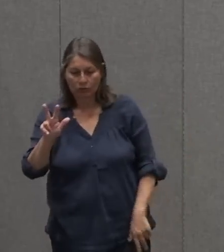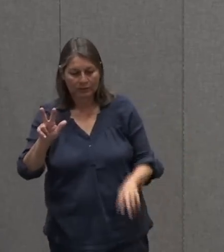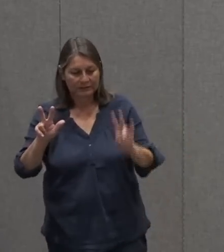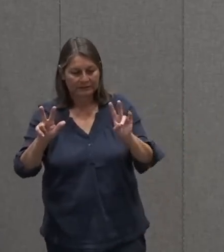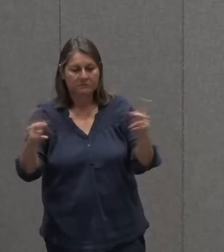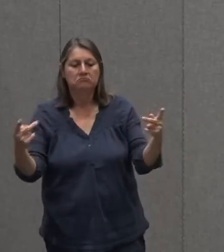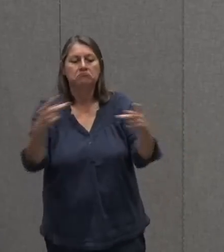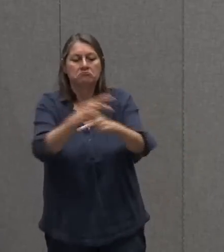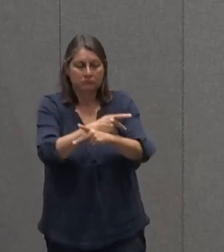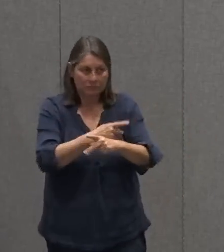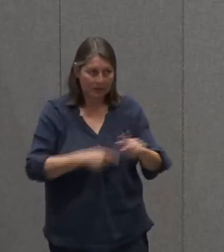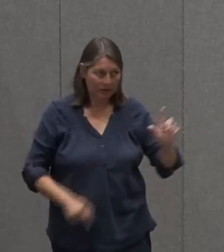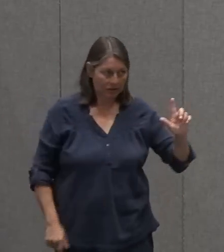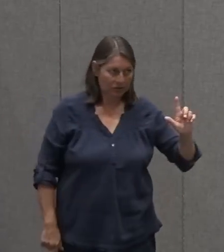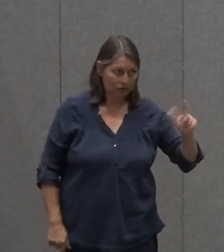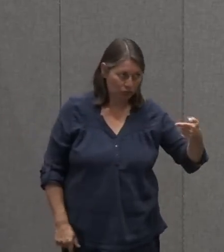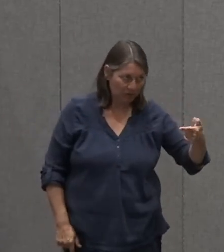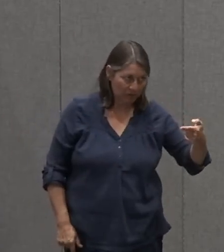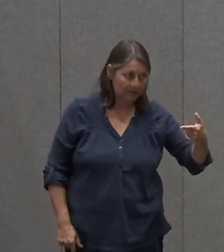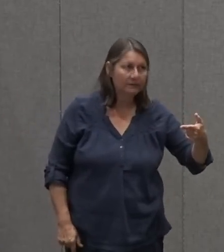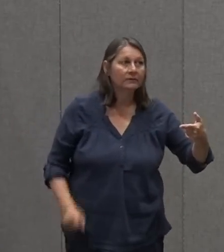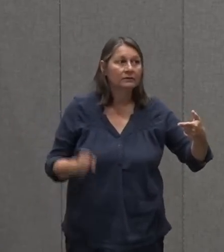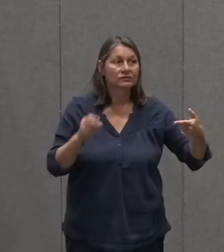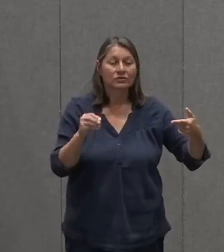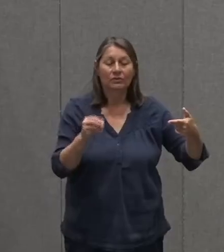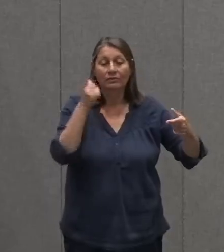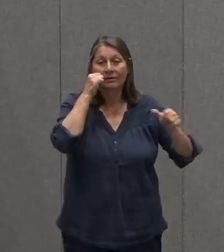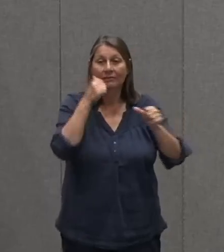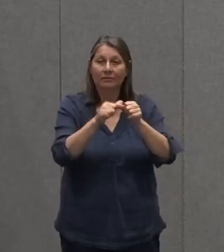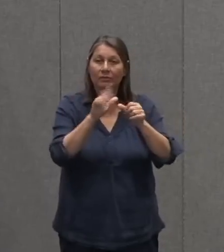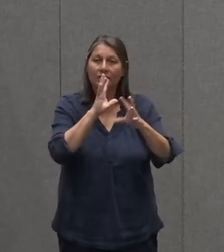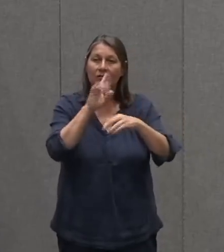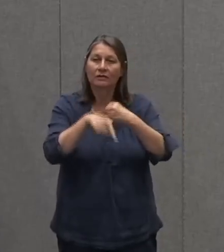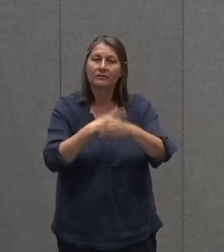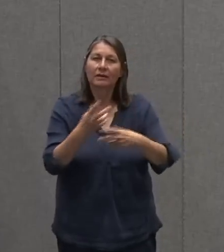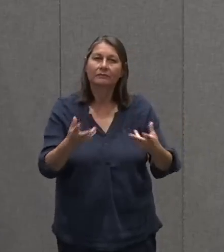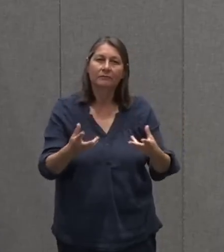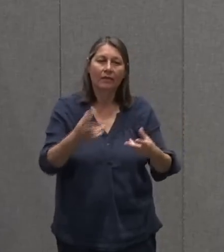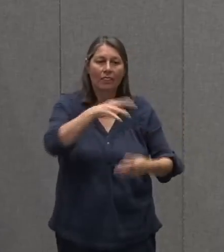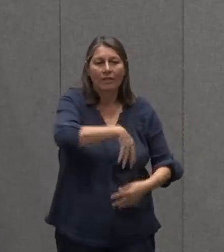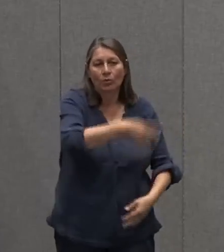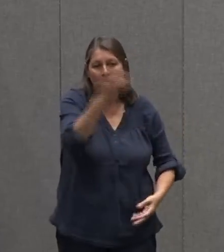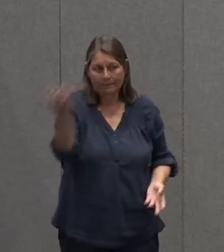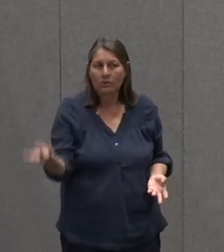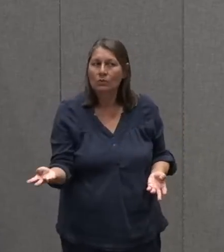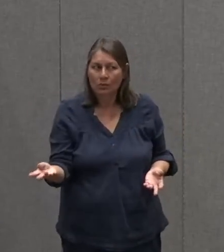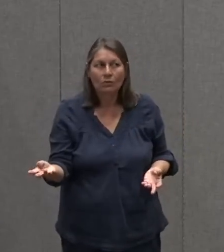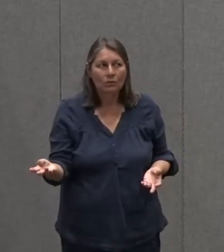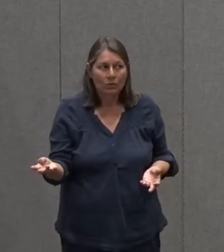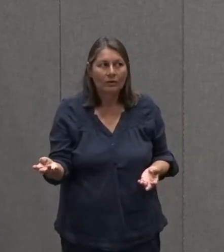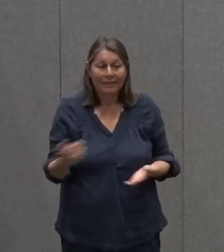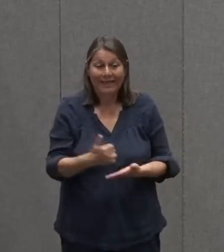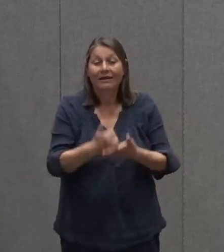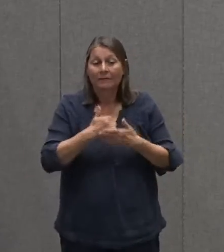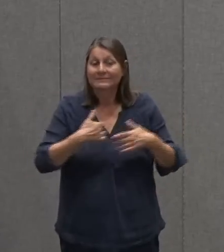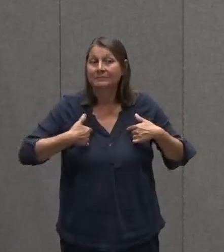Okay, so you notice, remember last time we talked about the rainbow that helps me